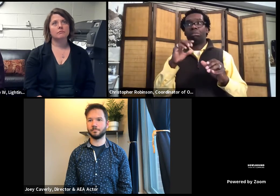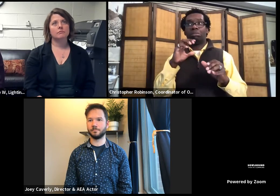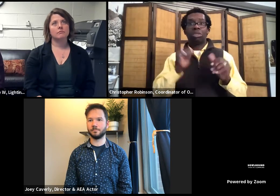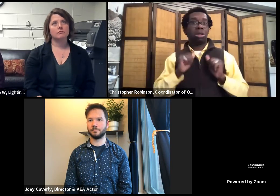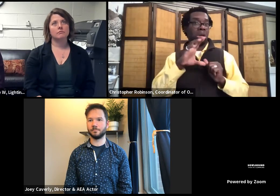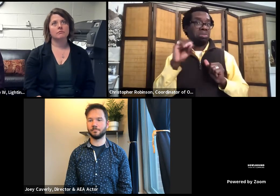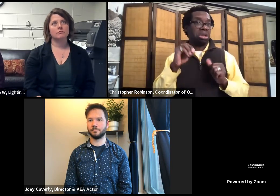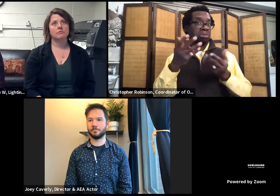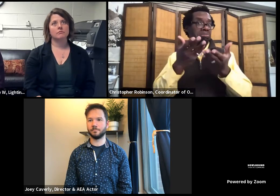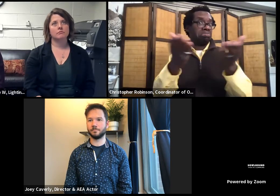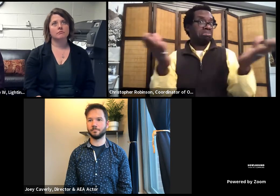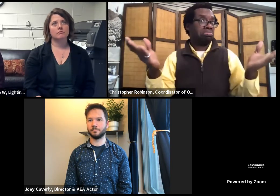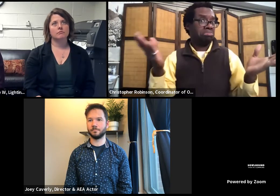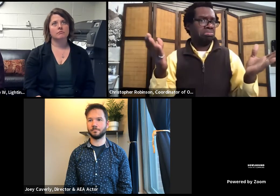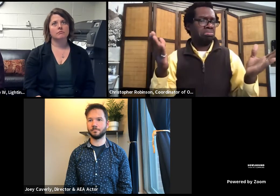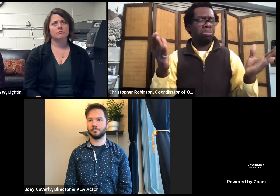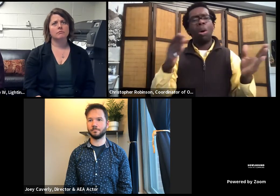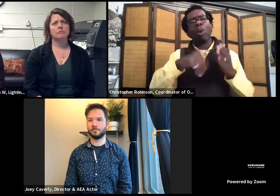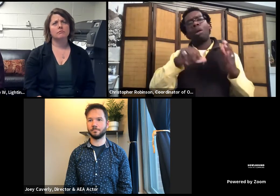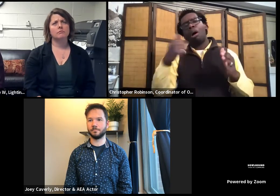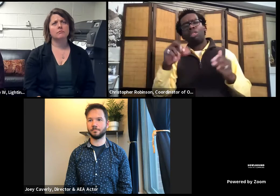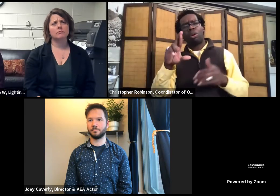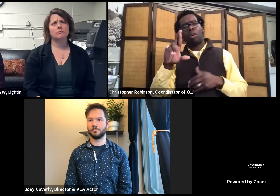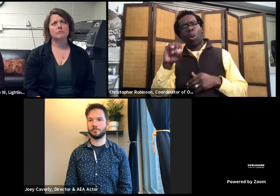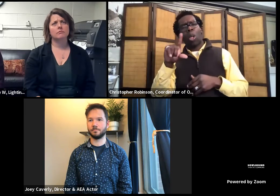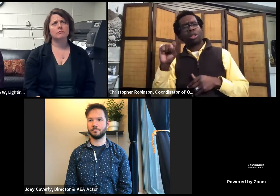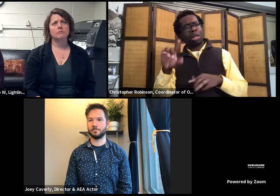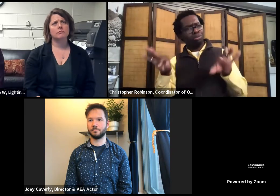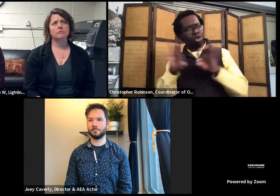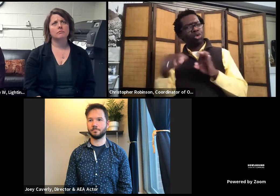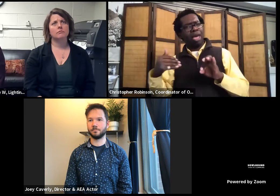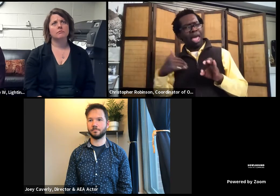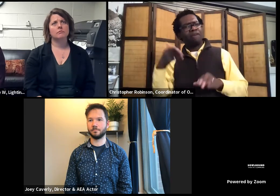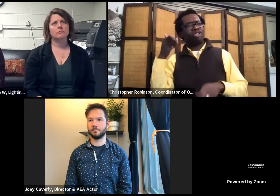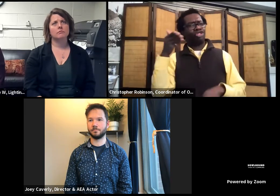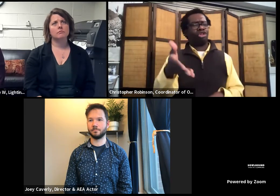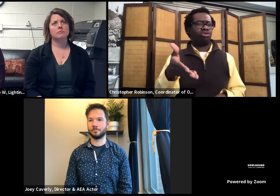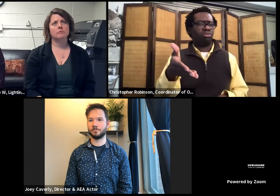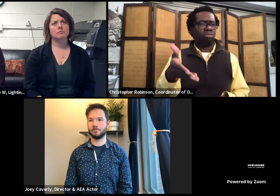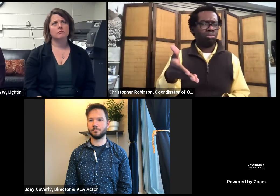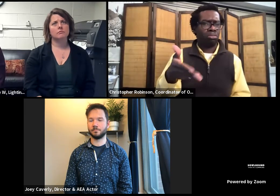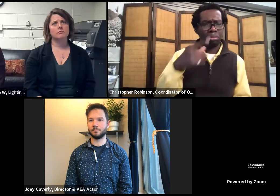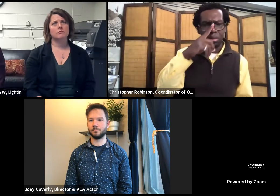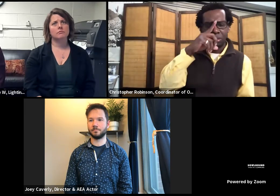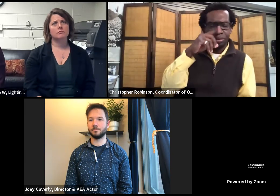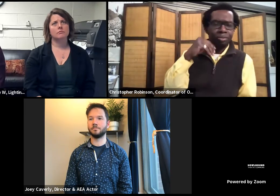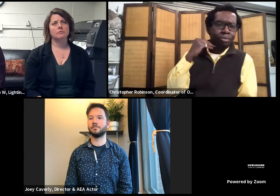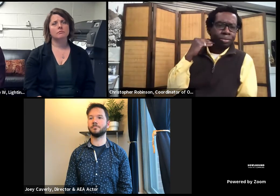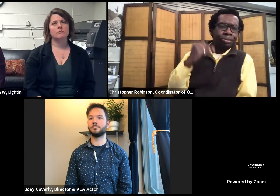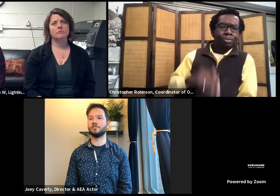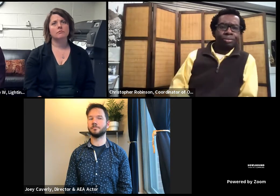In a hearing theater company? What other roles is important to have there